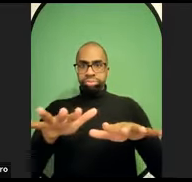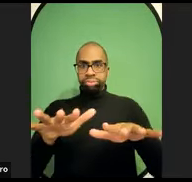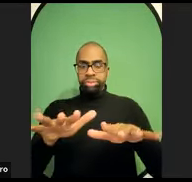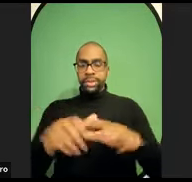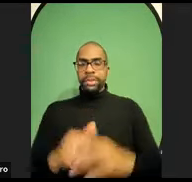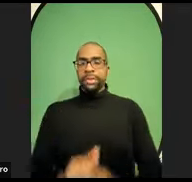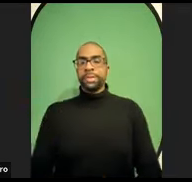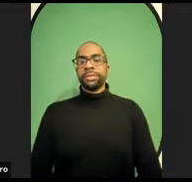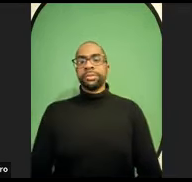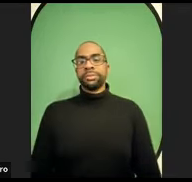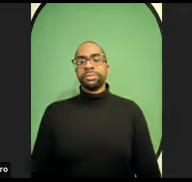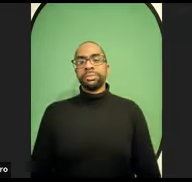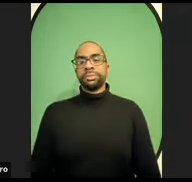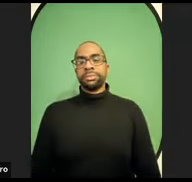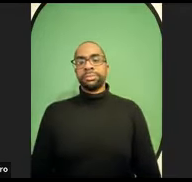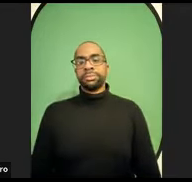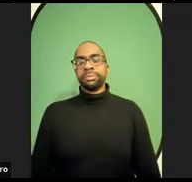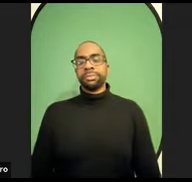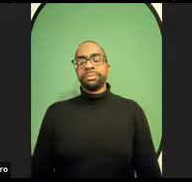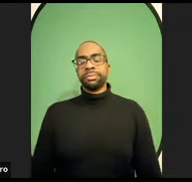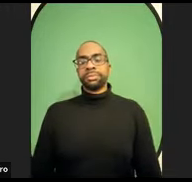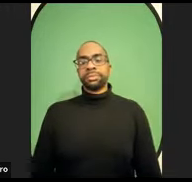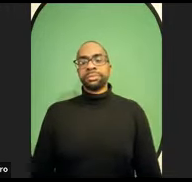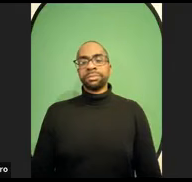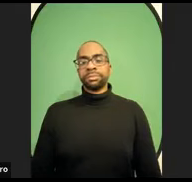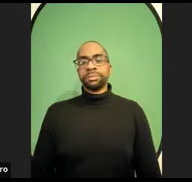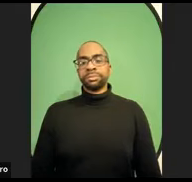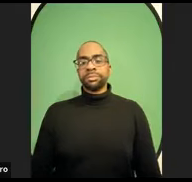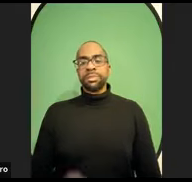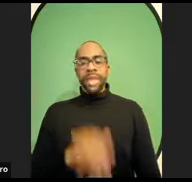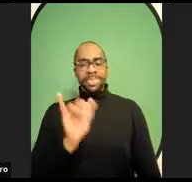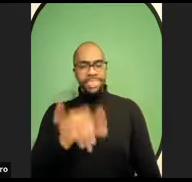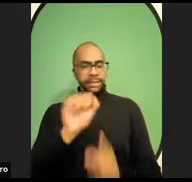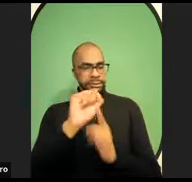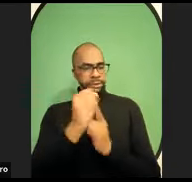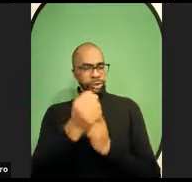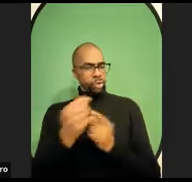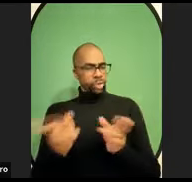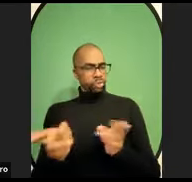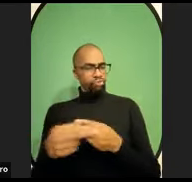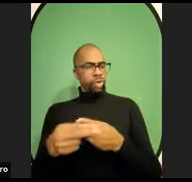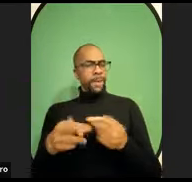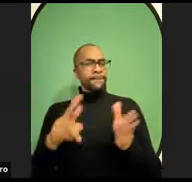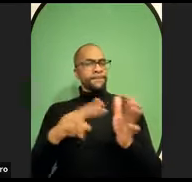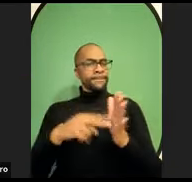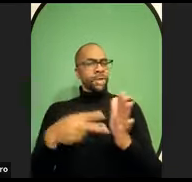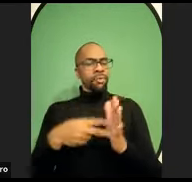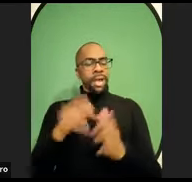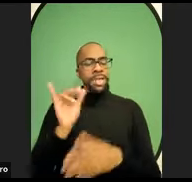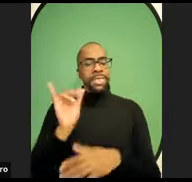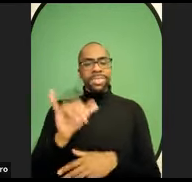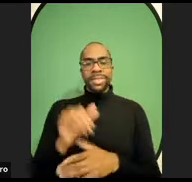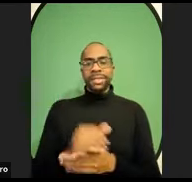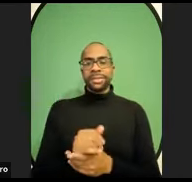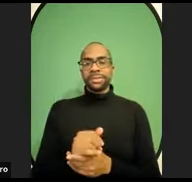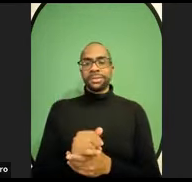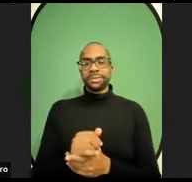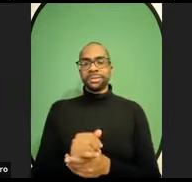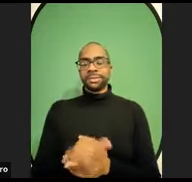transmission in the school. But, so, so it's that But, so, so it's that situation. that you mentioned that you mentioned earlier JC